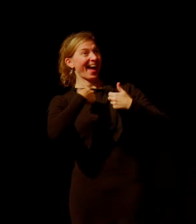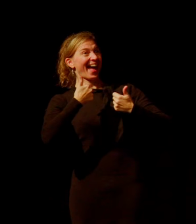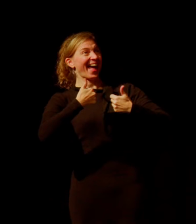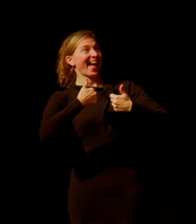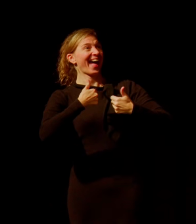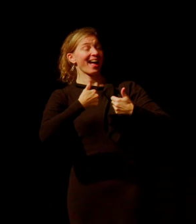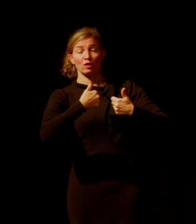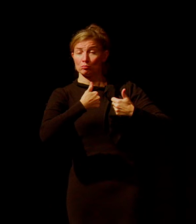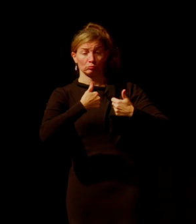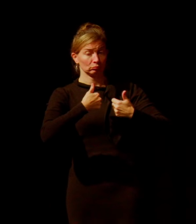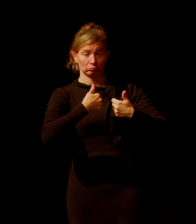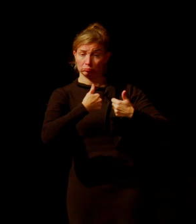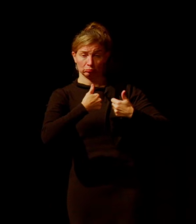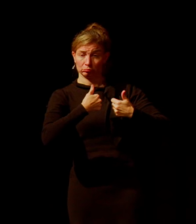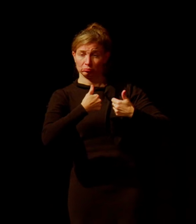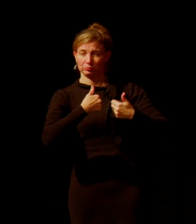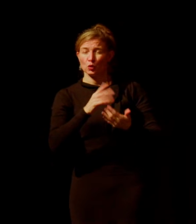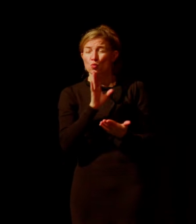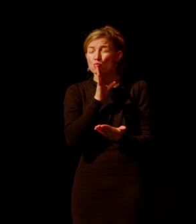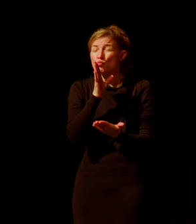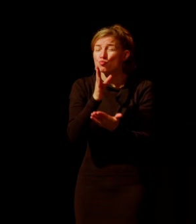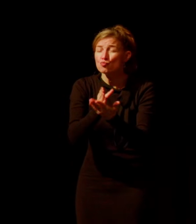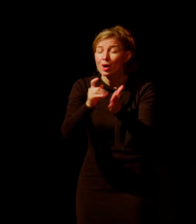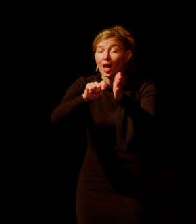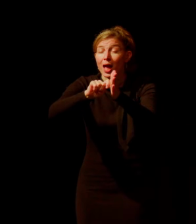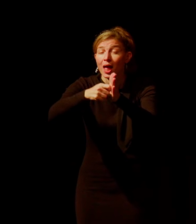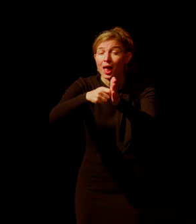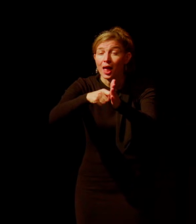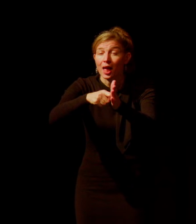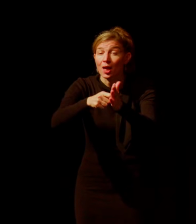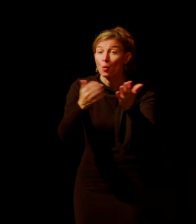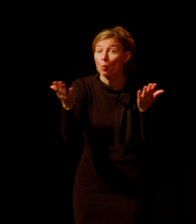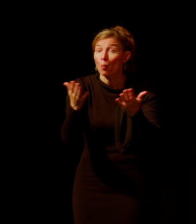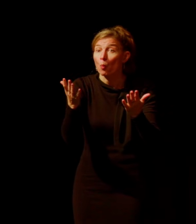What if the real key to success lies somewhere unexpected?